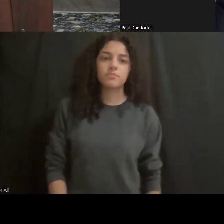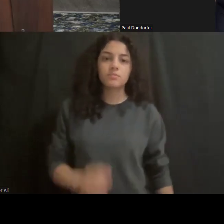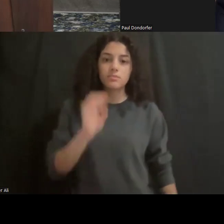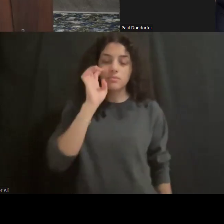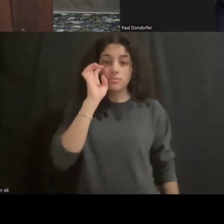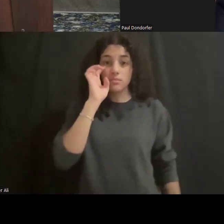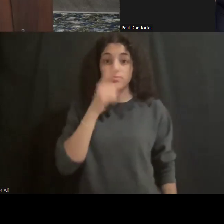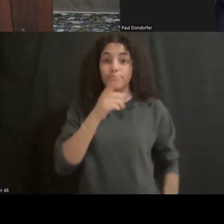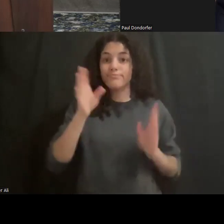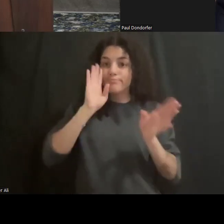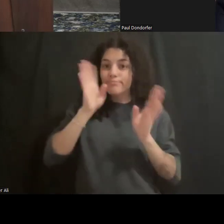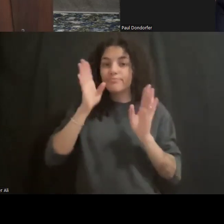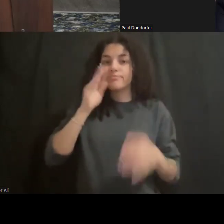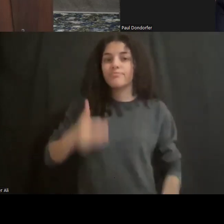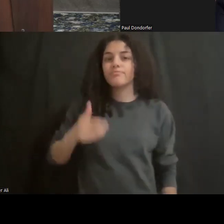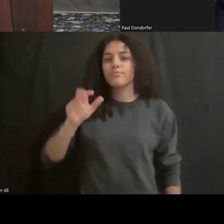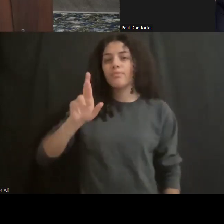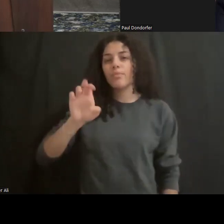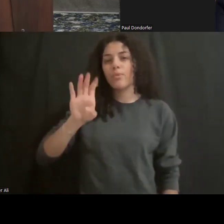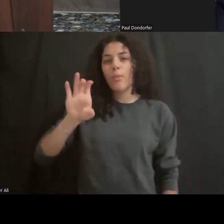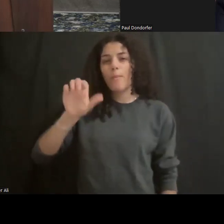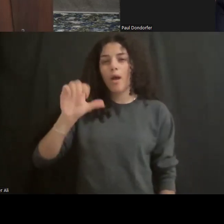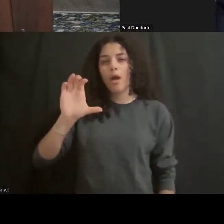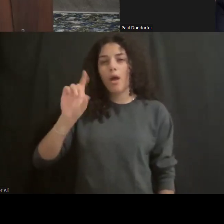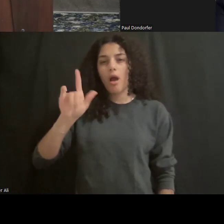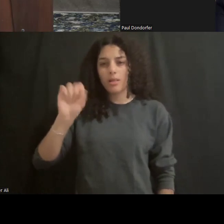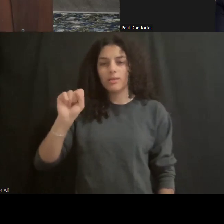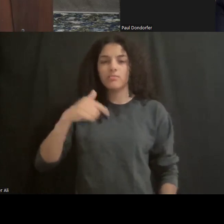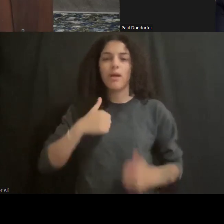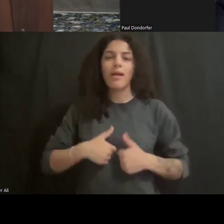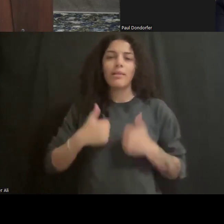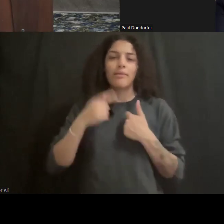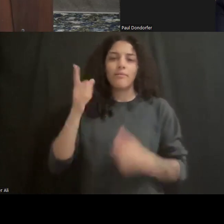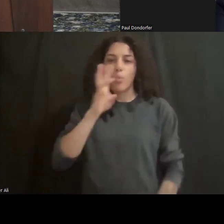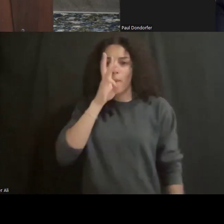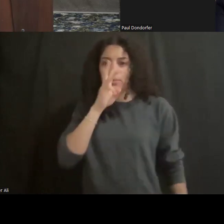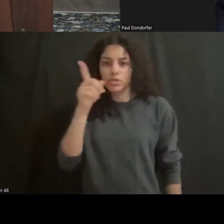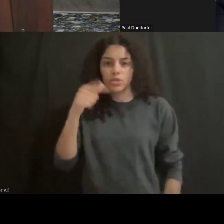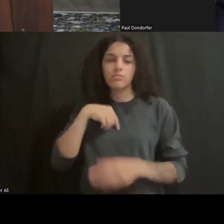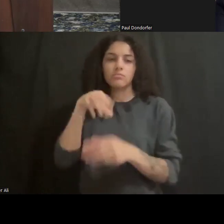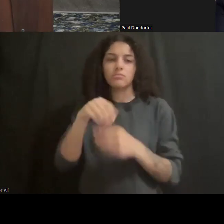Hi my name is Rebecca Collins I'm a Webster resident and a member of Color Webster Green